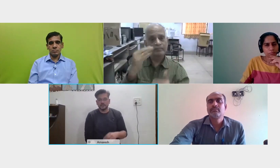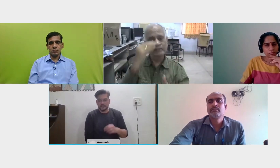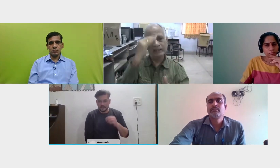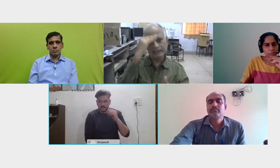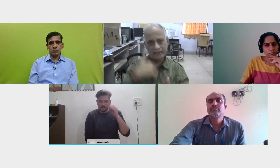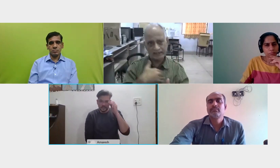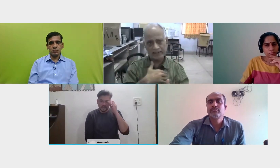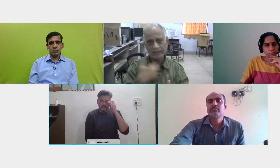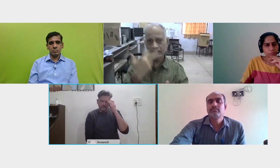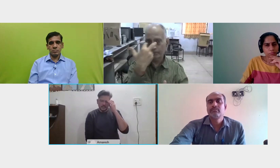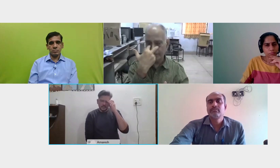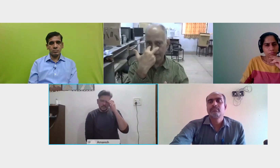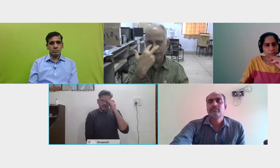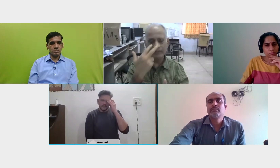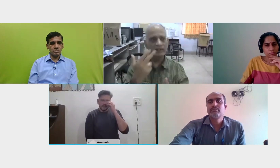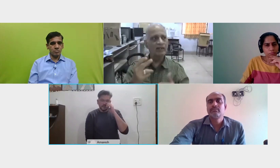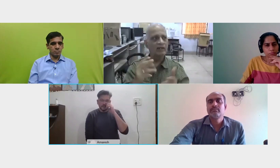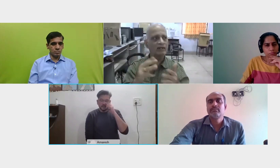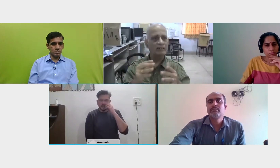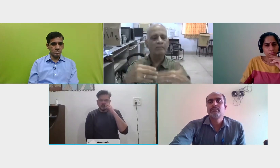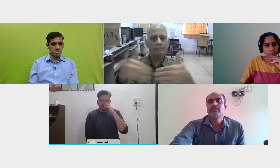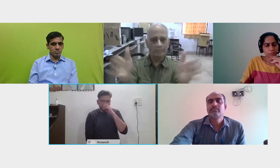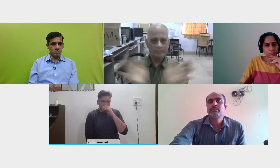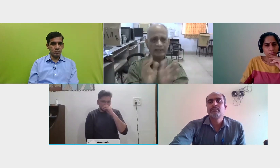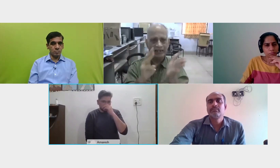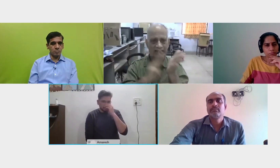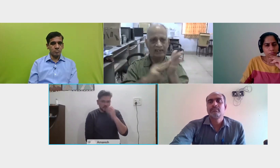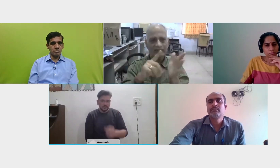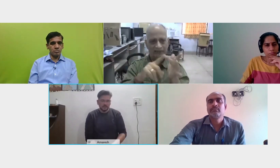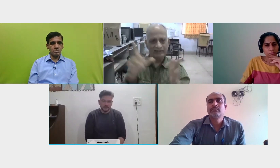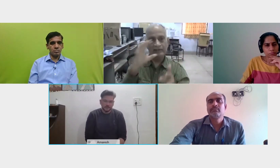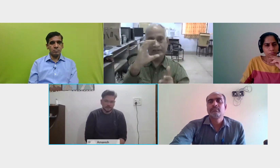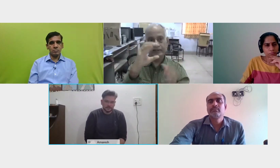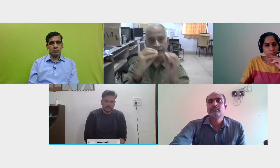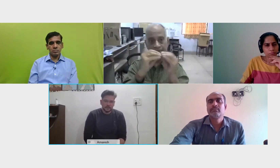interested in learning sign language. And then later on the Christoffel Blindenmission